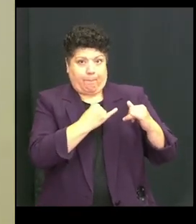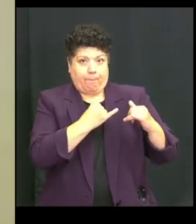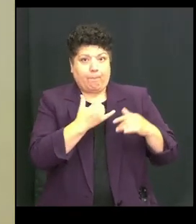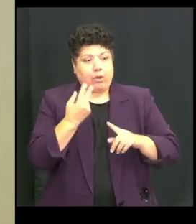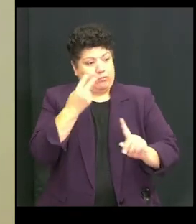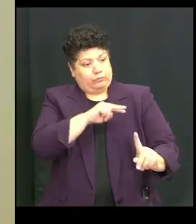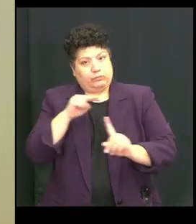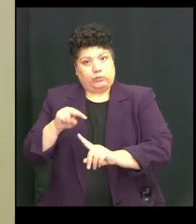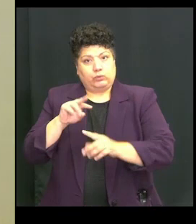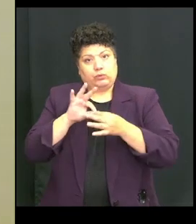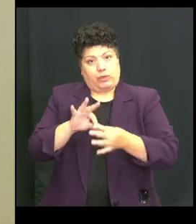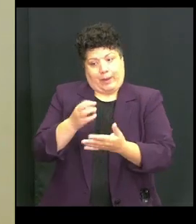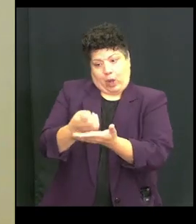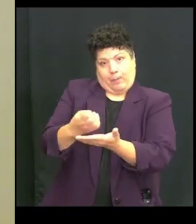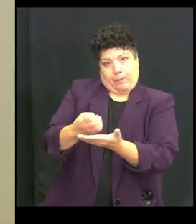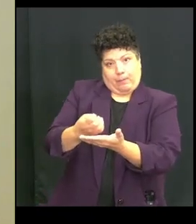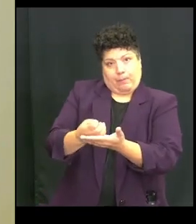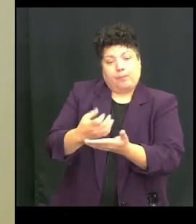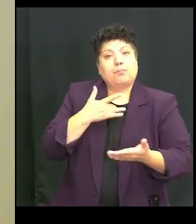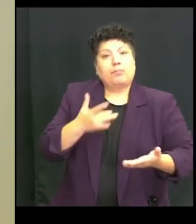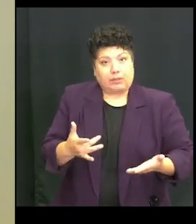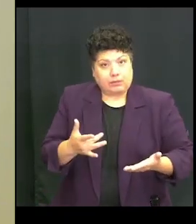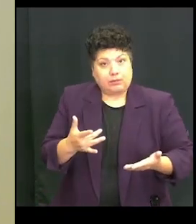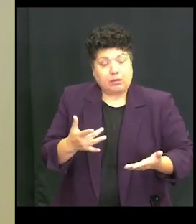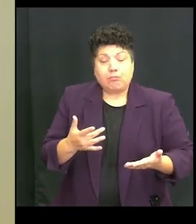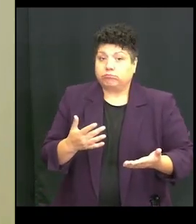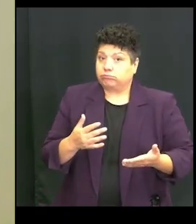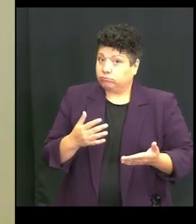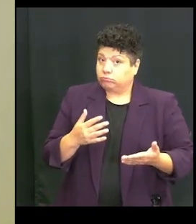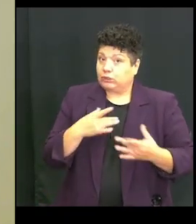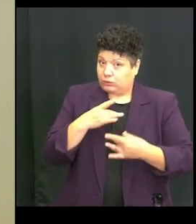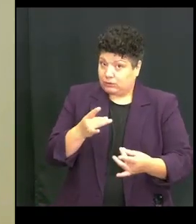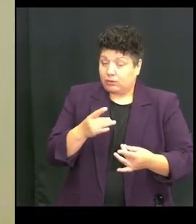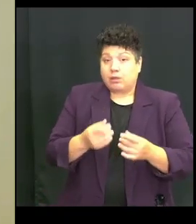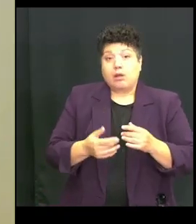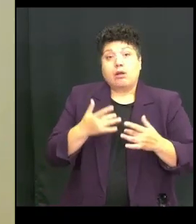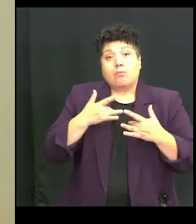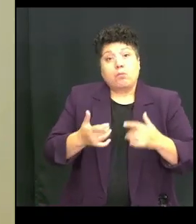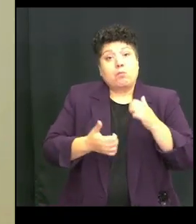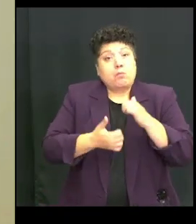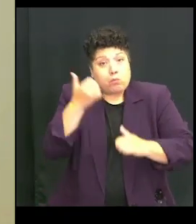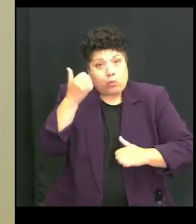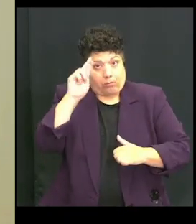That's significant, because most of the time partisans disagree quite a lot about how the economy is going.